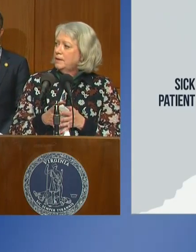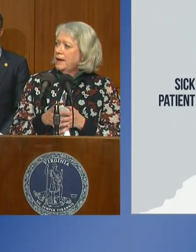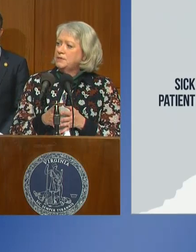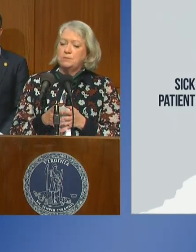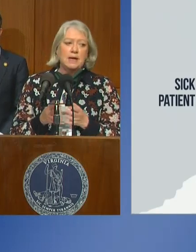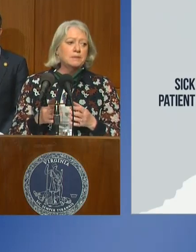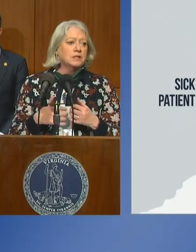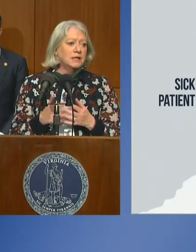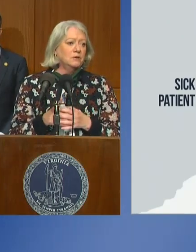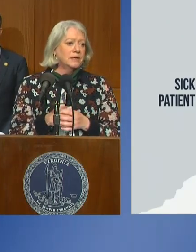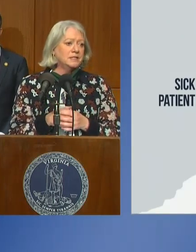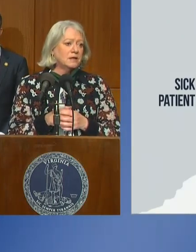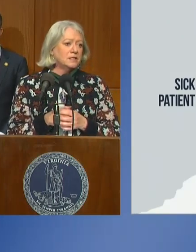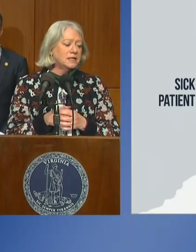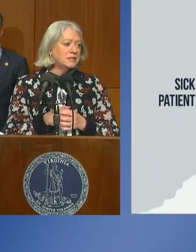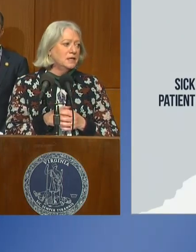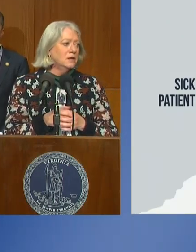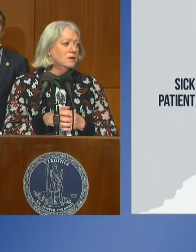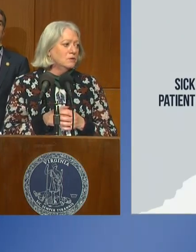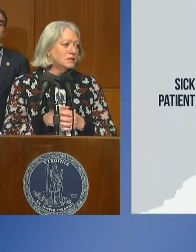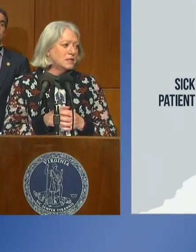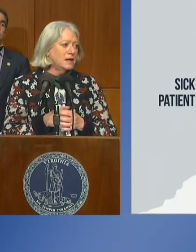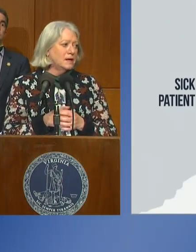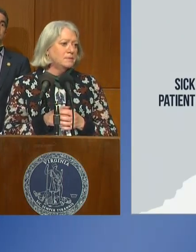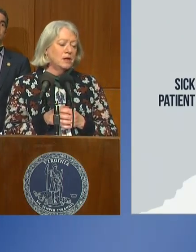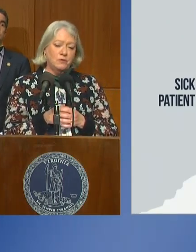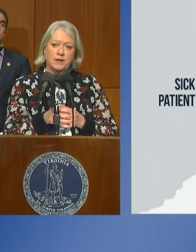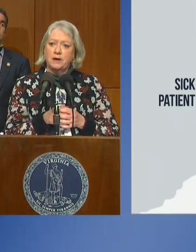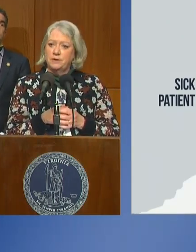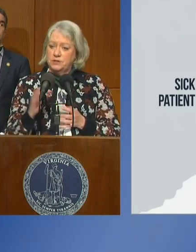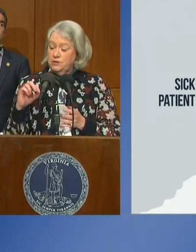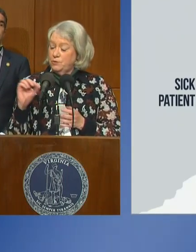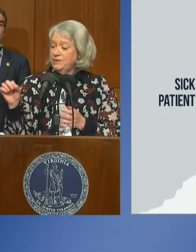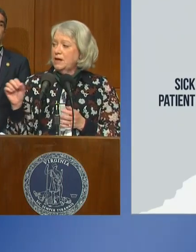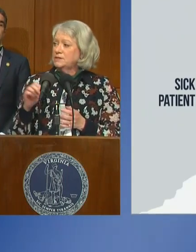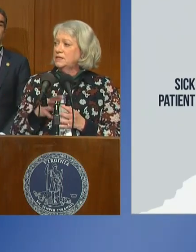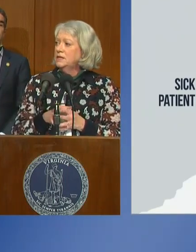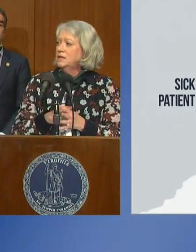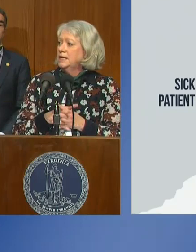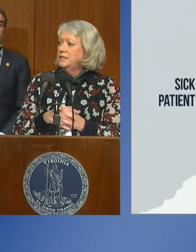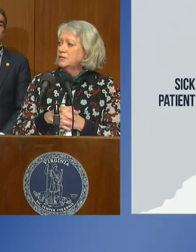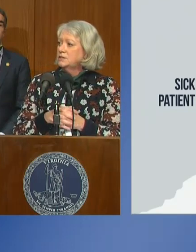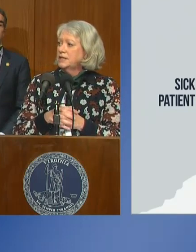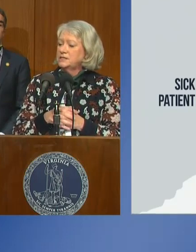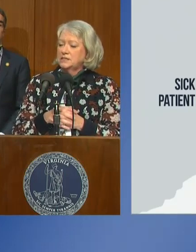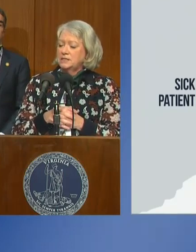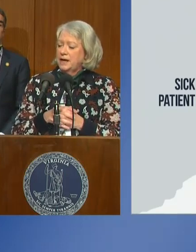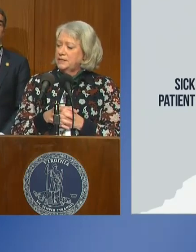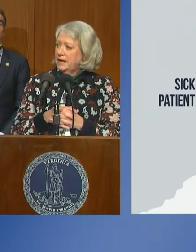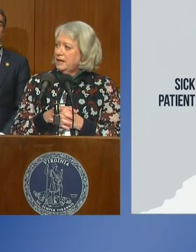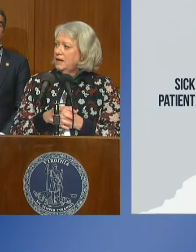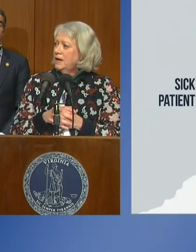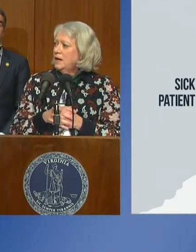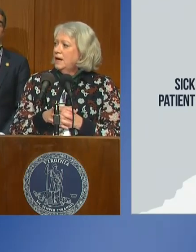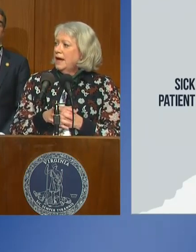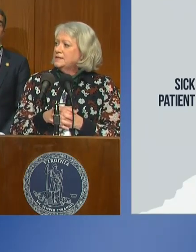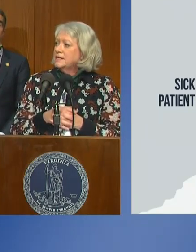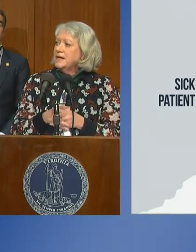CONTRACTED WITH TO VIRGINIA LABS. AND OF NORTH CAROLINA LAB TO BE ABLE TO INCREASE OUR